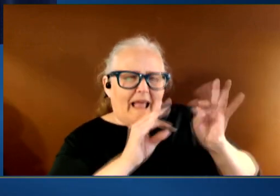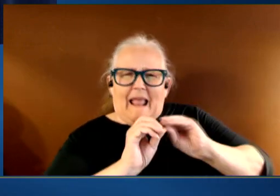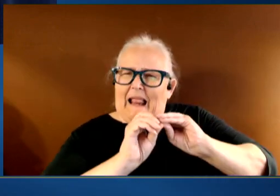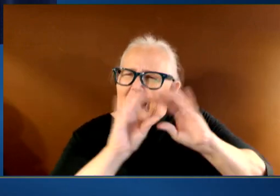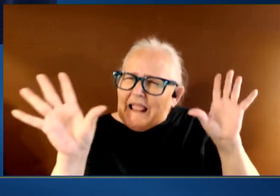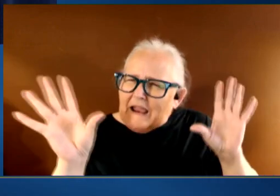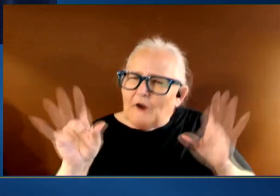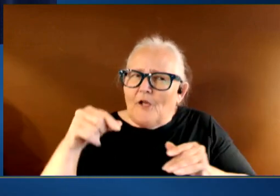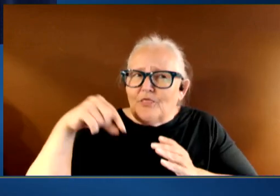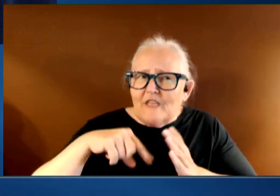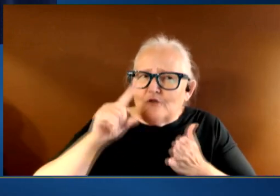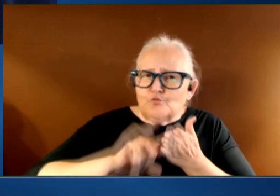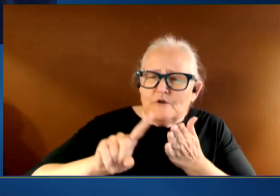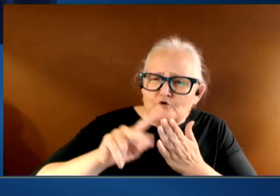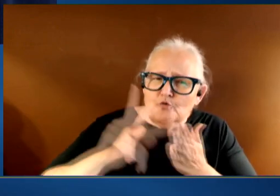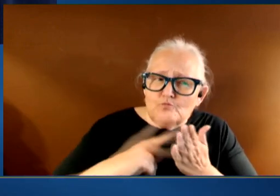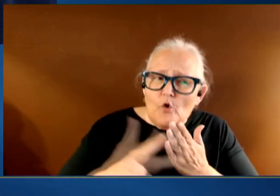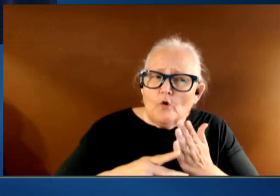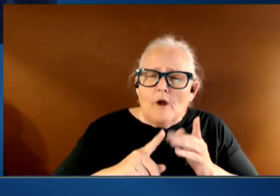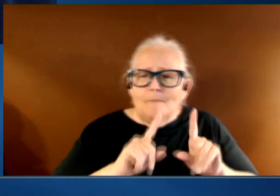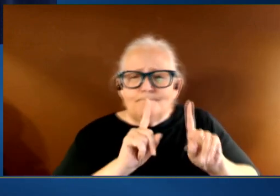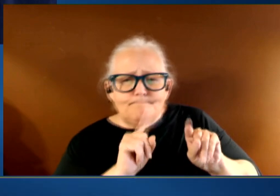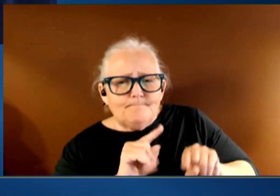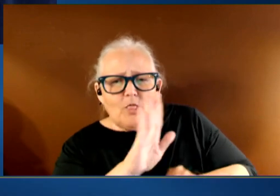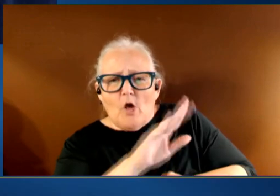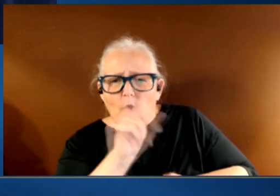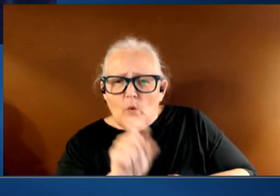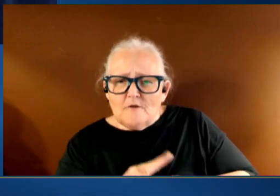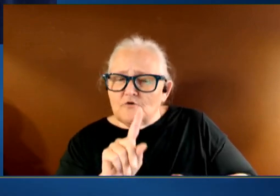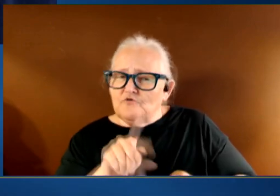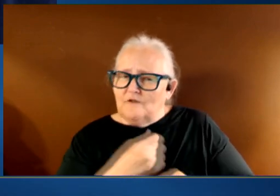answering questions, just to make sure that people have an understanding and feel